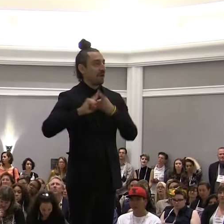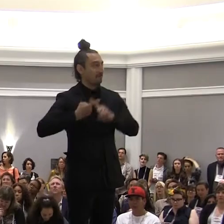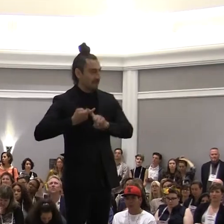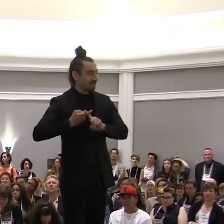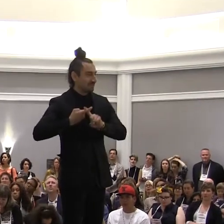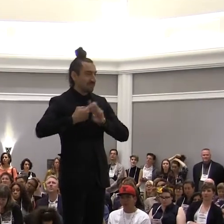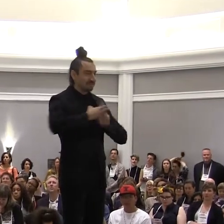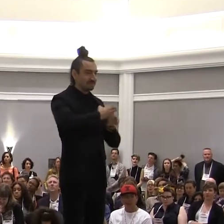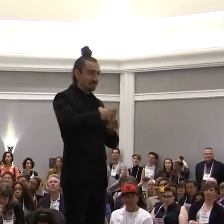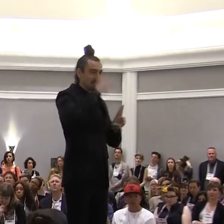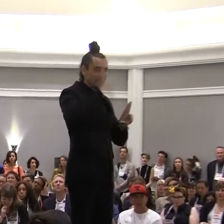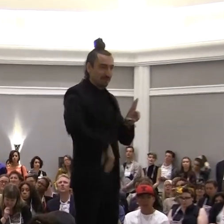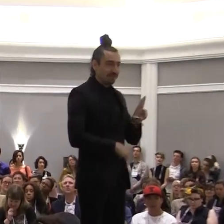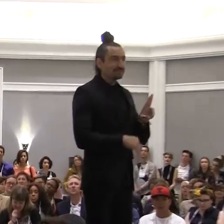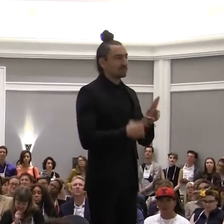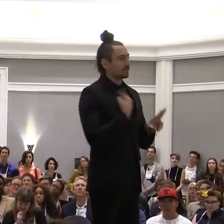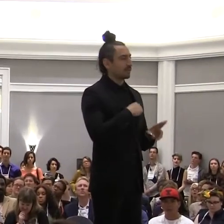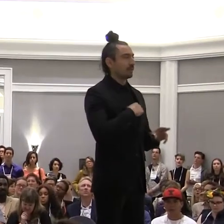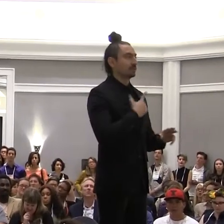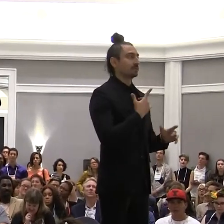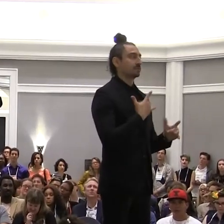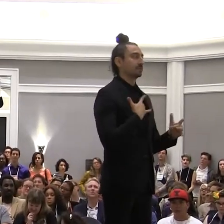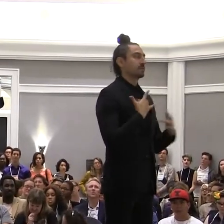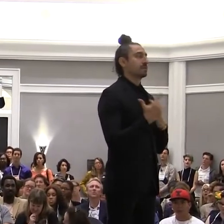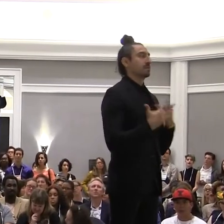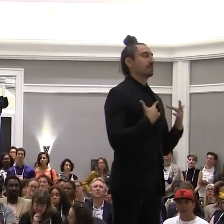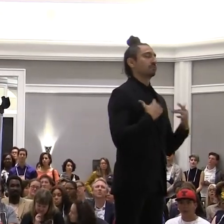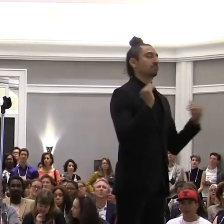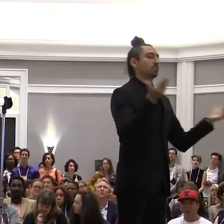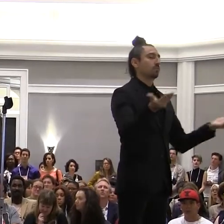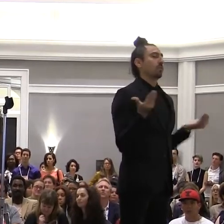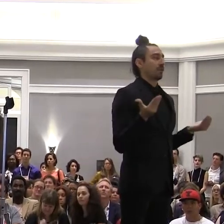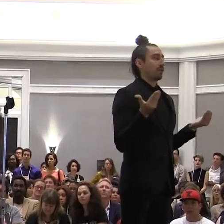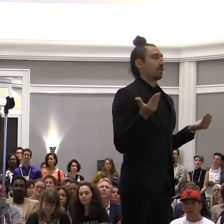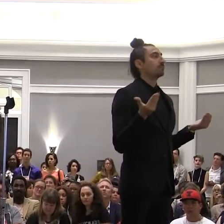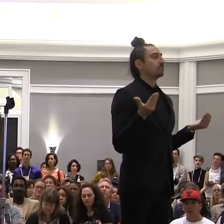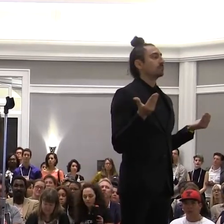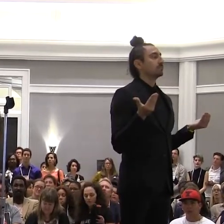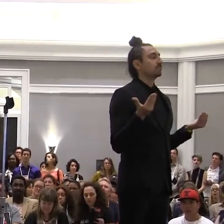We're really really eager to welcome our colleagues and friends